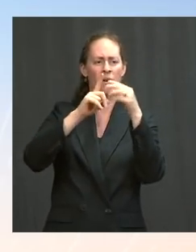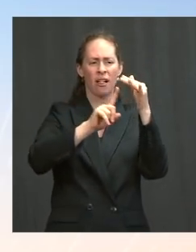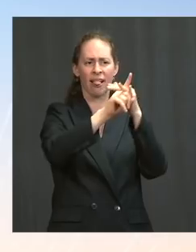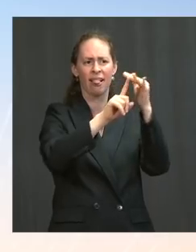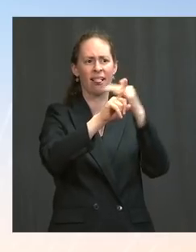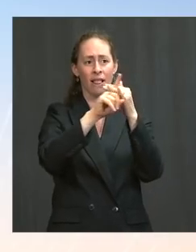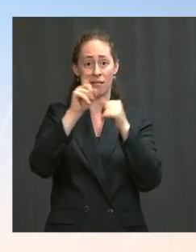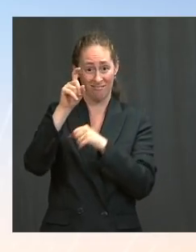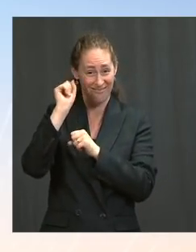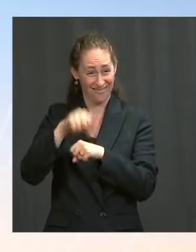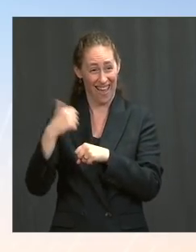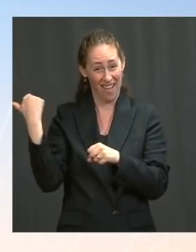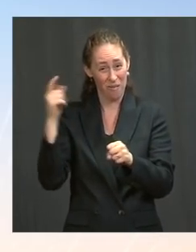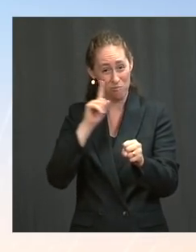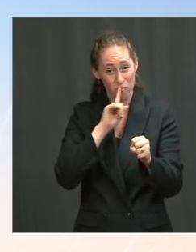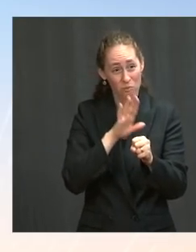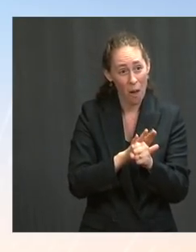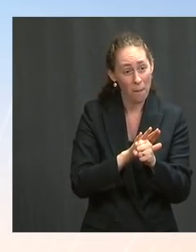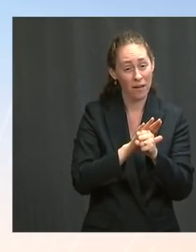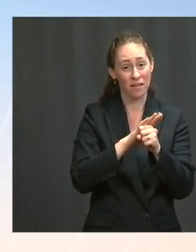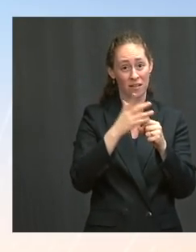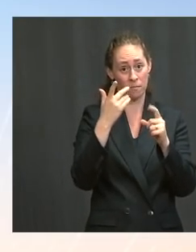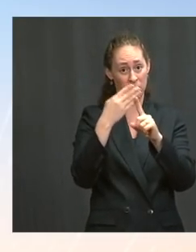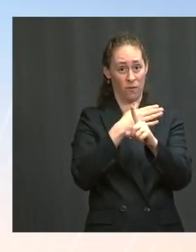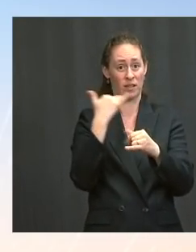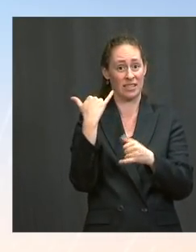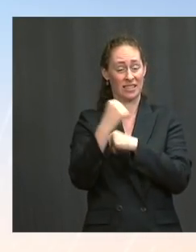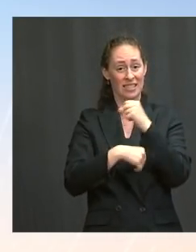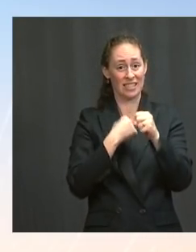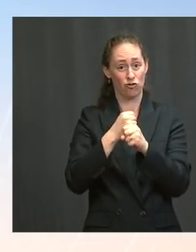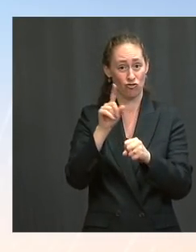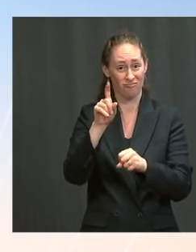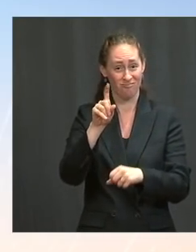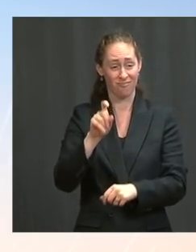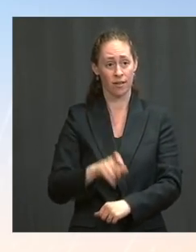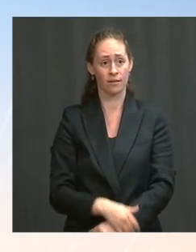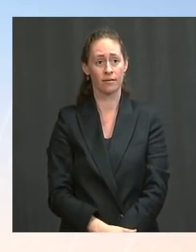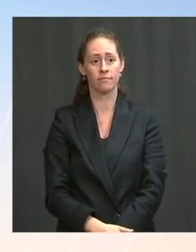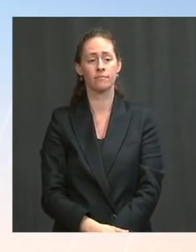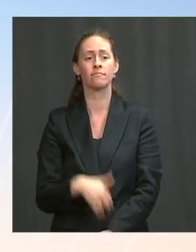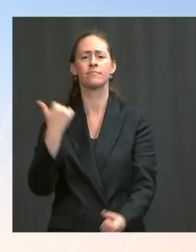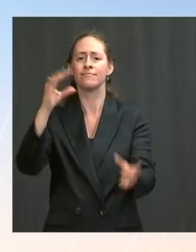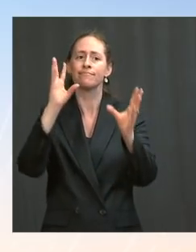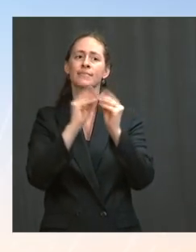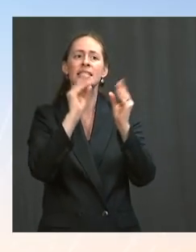Ms. Psaki: Well, first, the -- I would say the President is also meeting with governors from western states on Wednesday